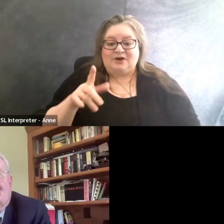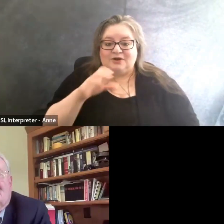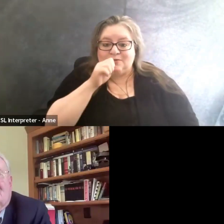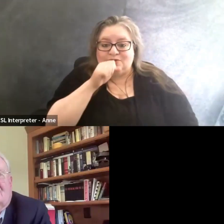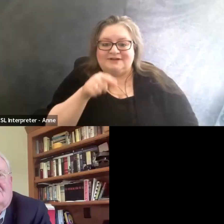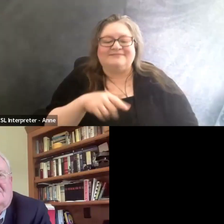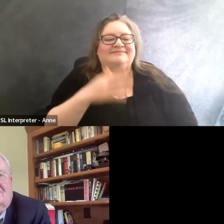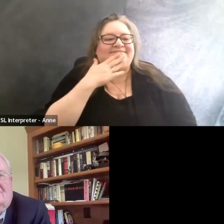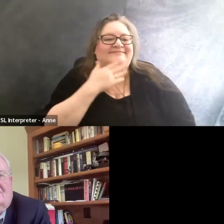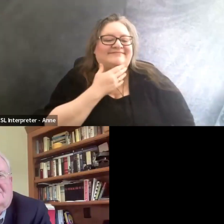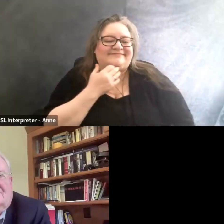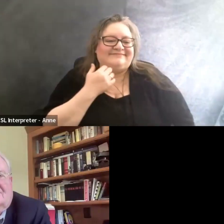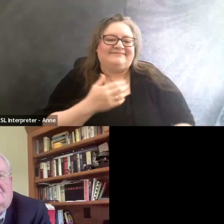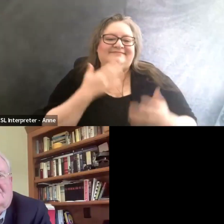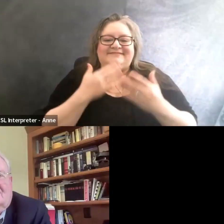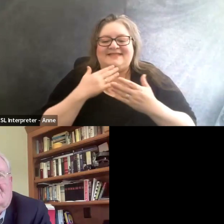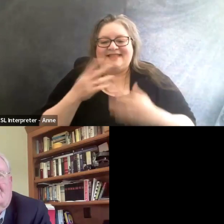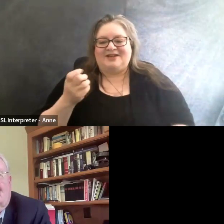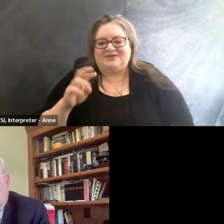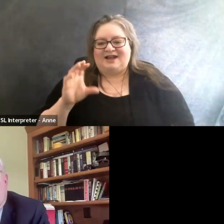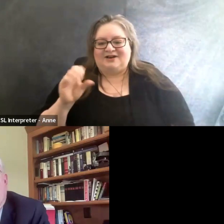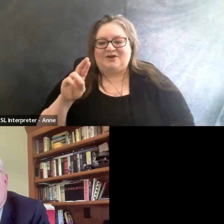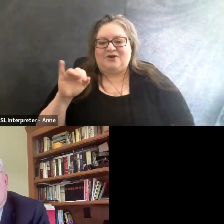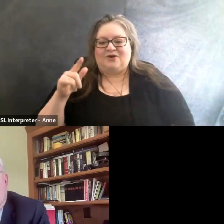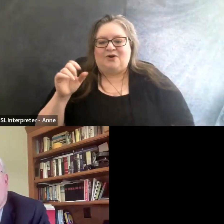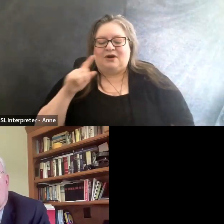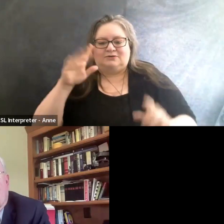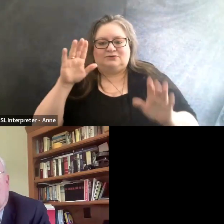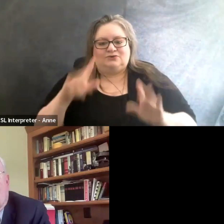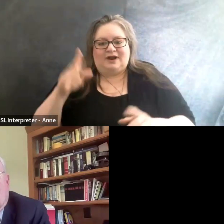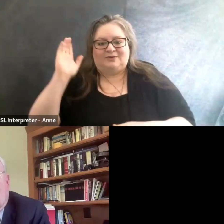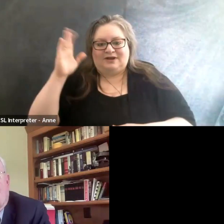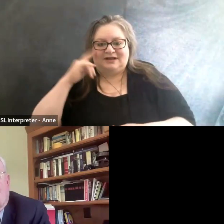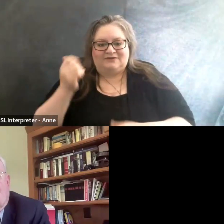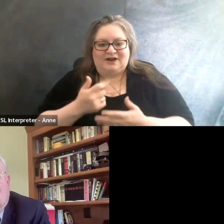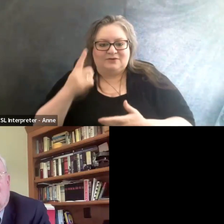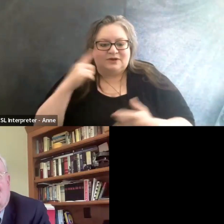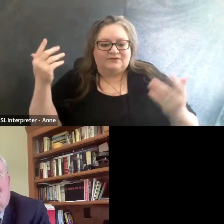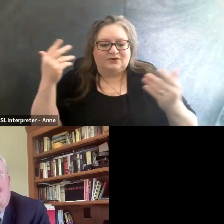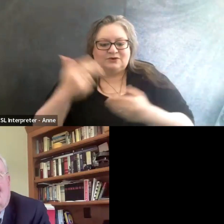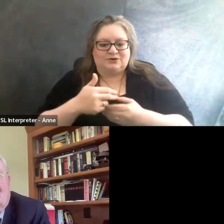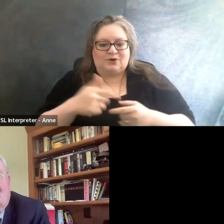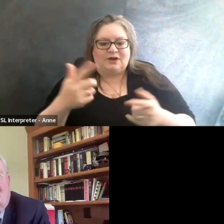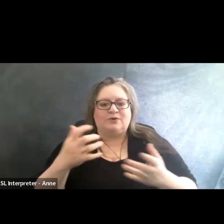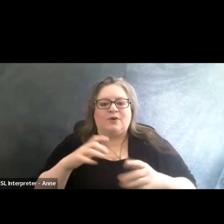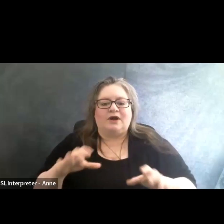Terry Camacho-Gonsalves: Thank you. Thank you, Dr. Corrigan, for such a great presentation, and for everyone for joining. We just want to do some evaluation